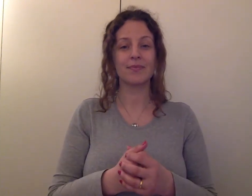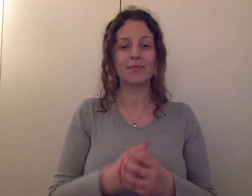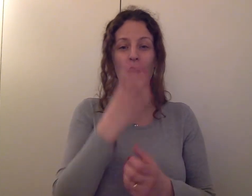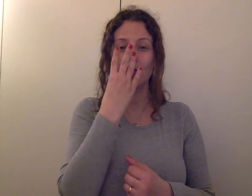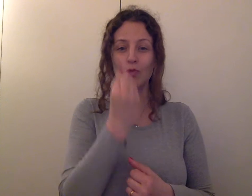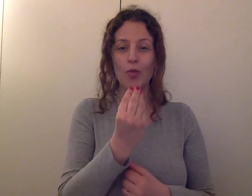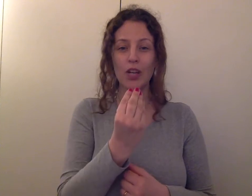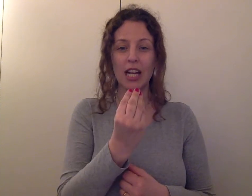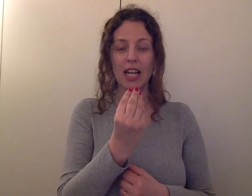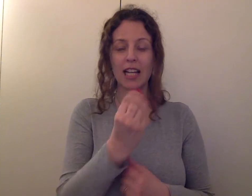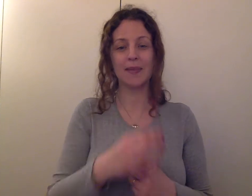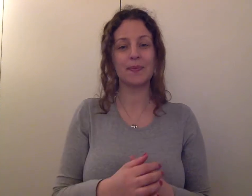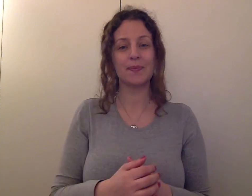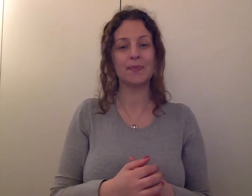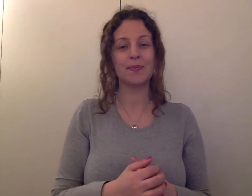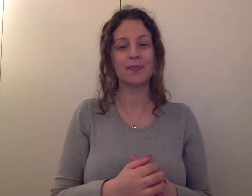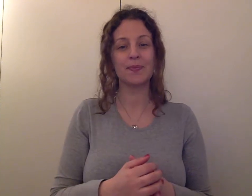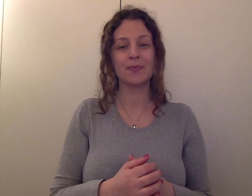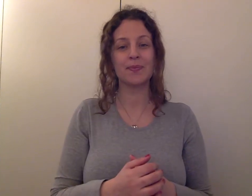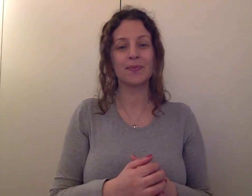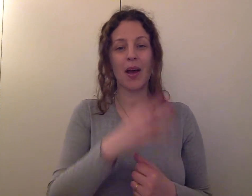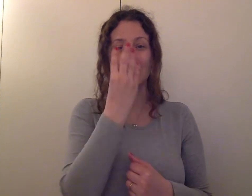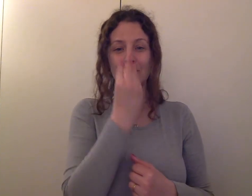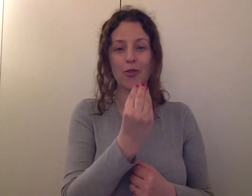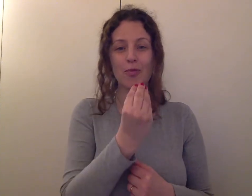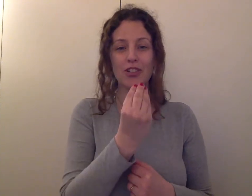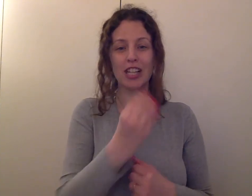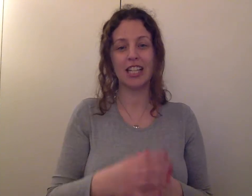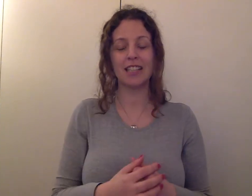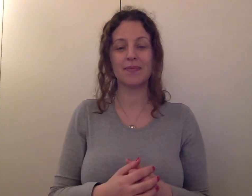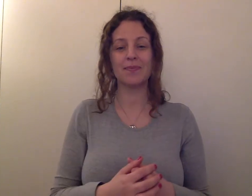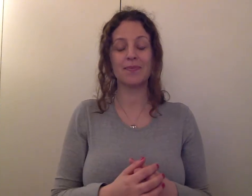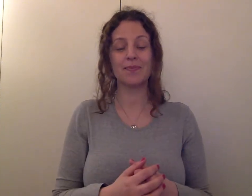STRAWBERRY